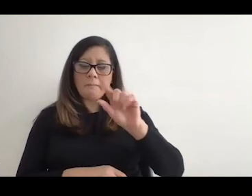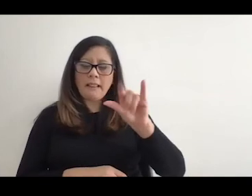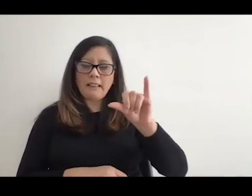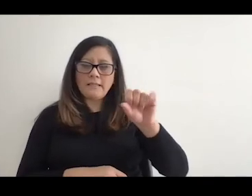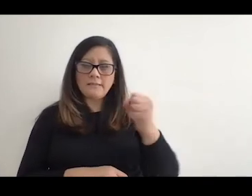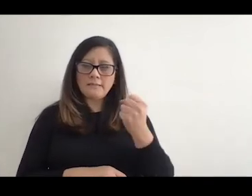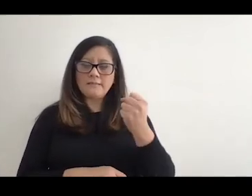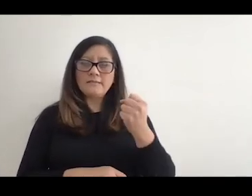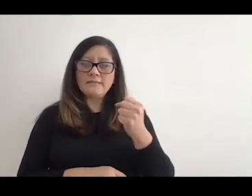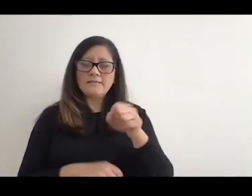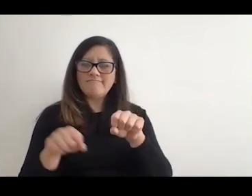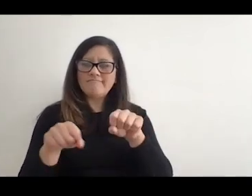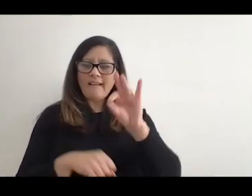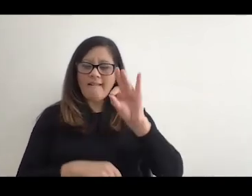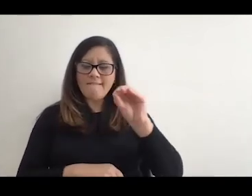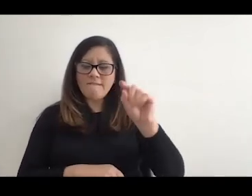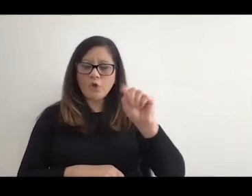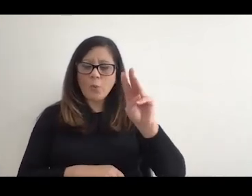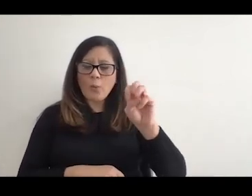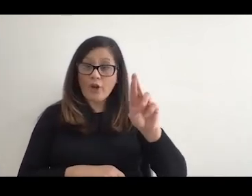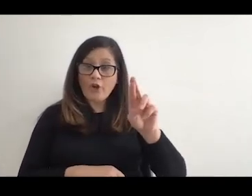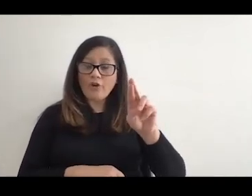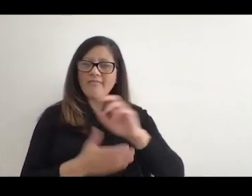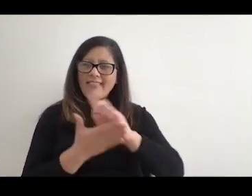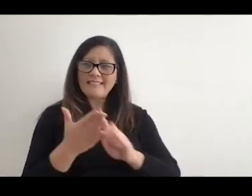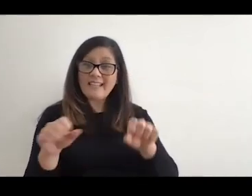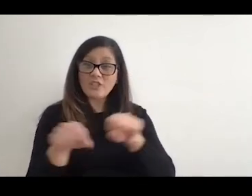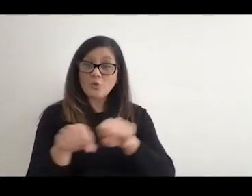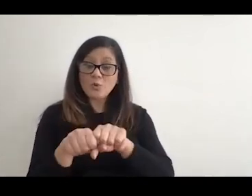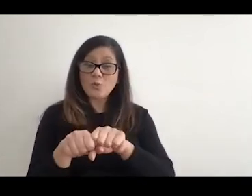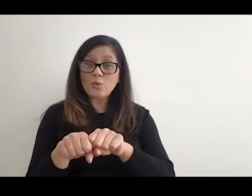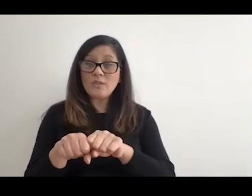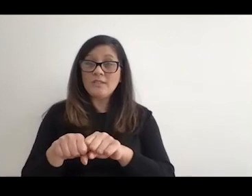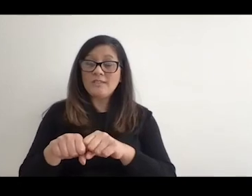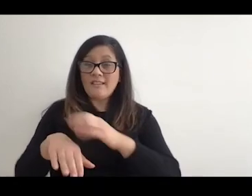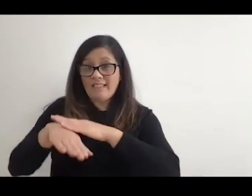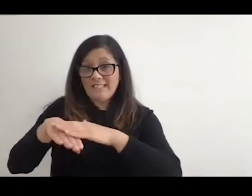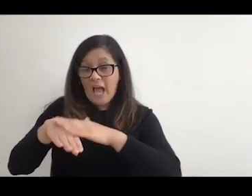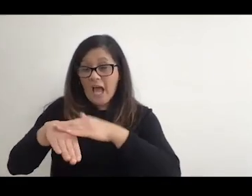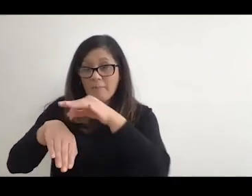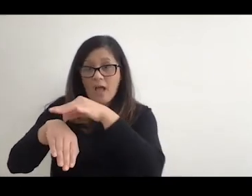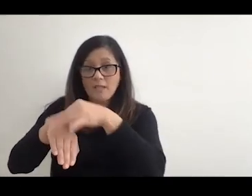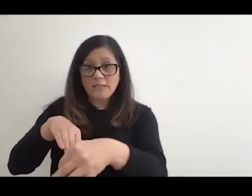The whole top of the shoe. Unzips and you can actually